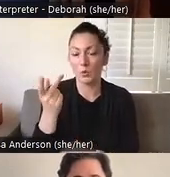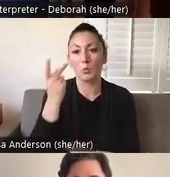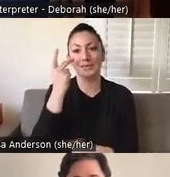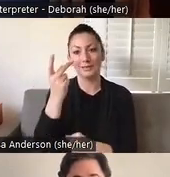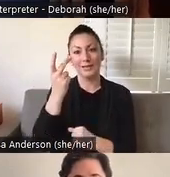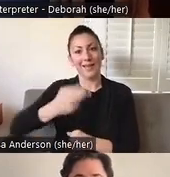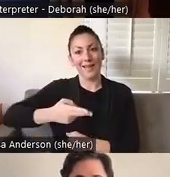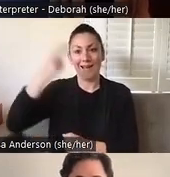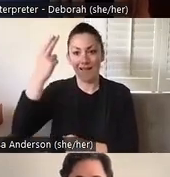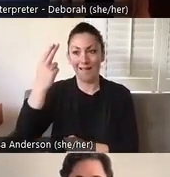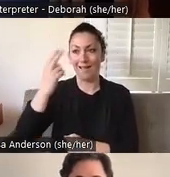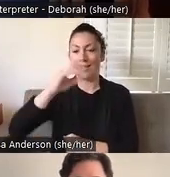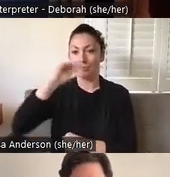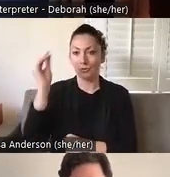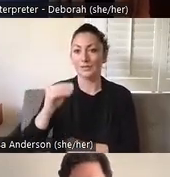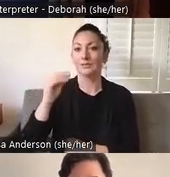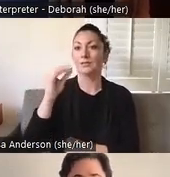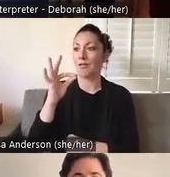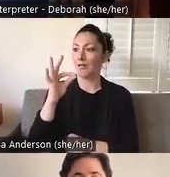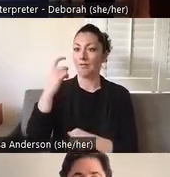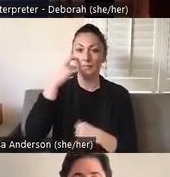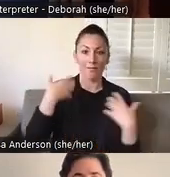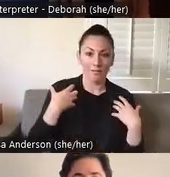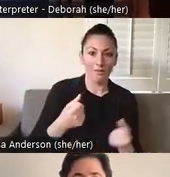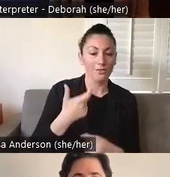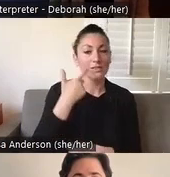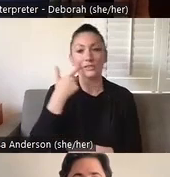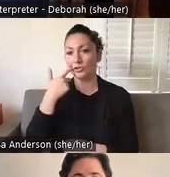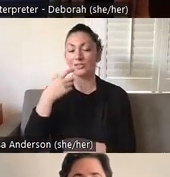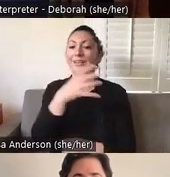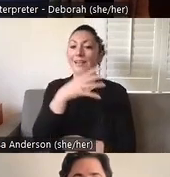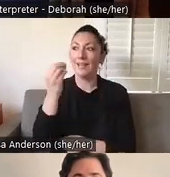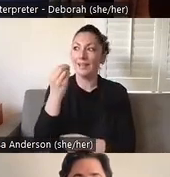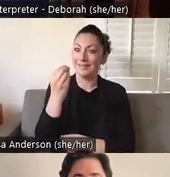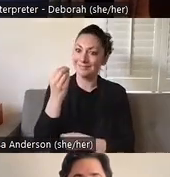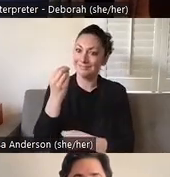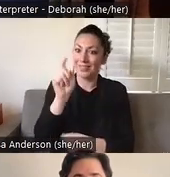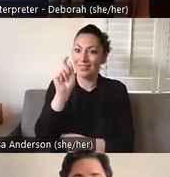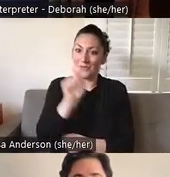three times the experience of problematic drinking.